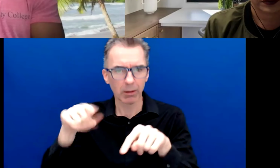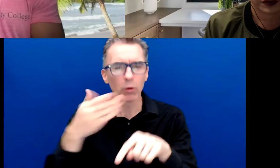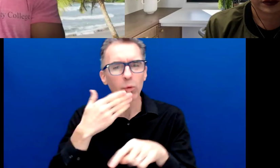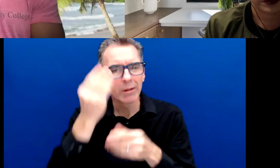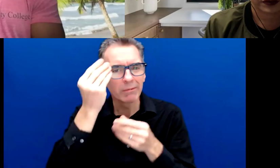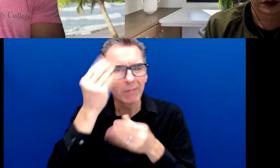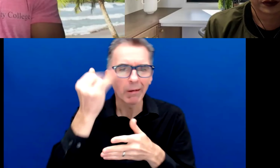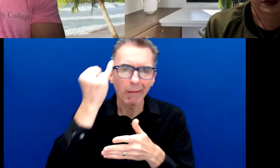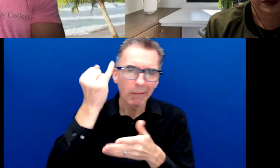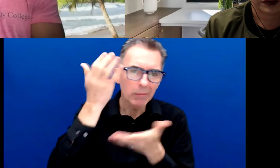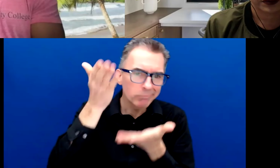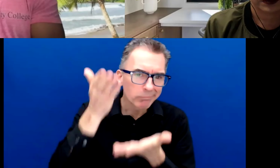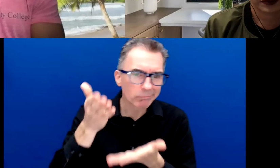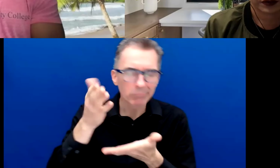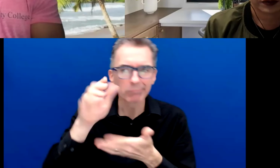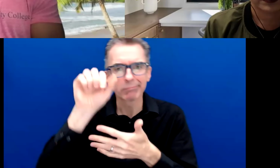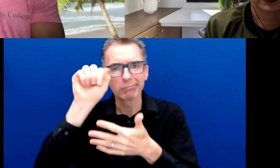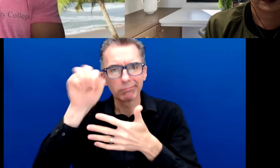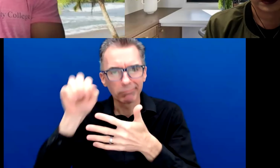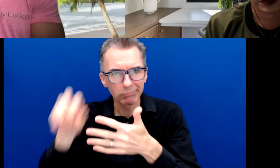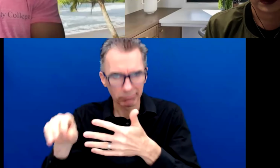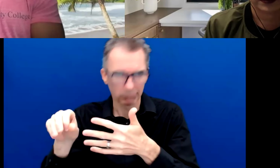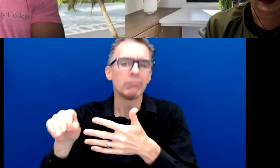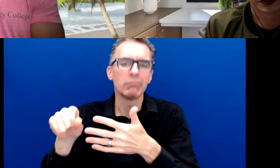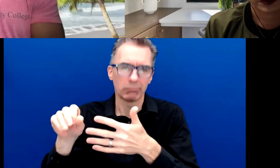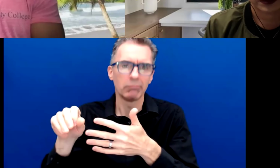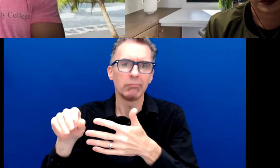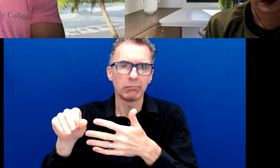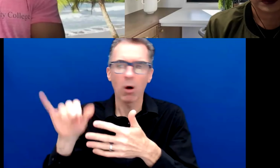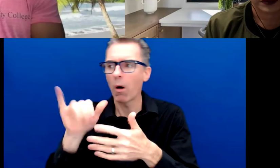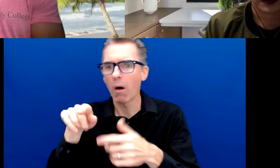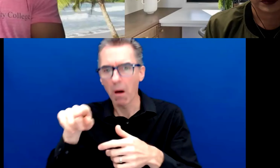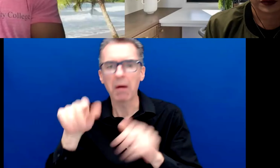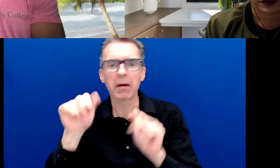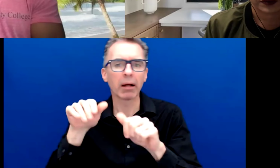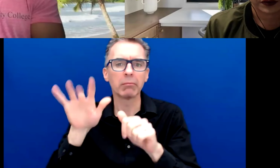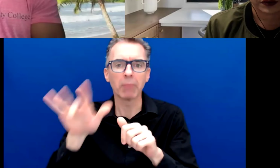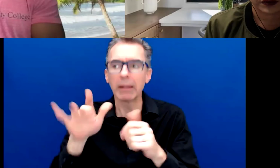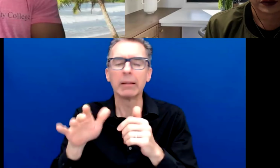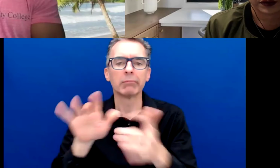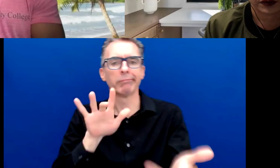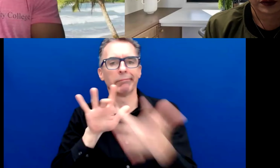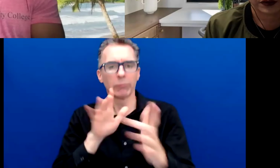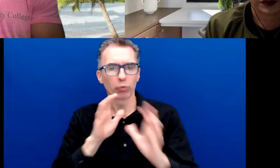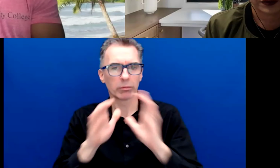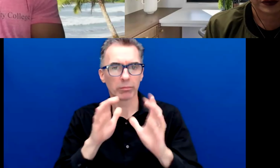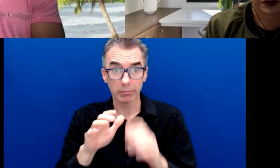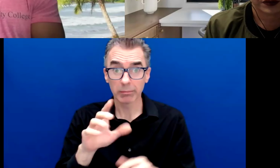and means to communicate with us, when things are going. And thank you, David, for your example earlier.